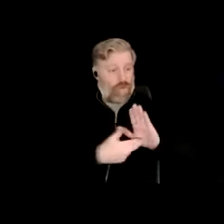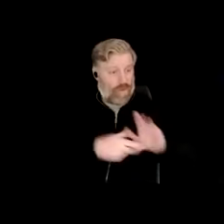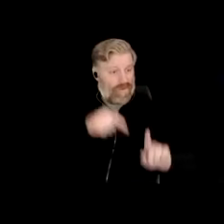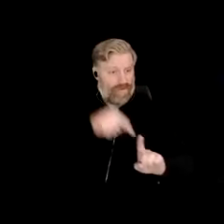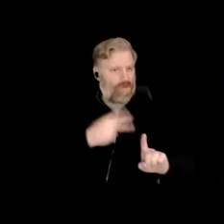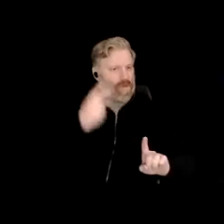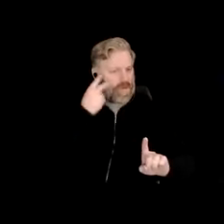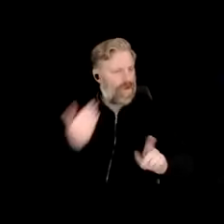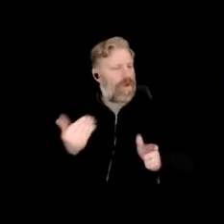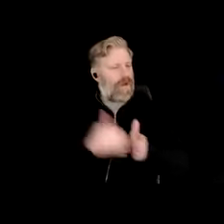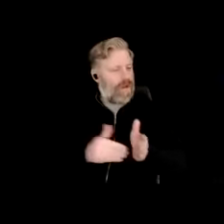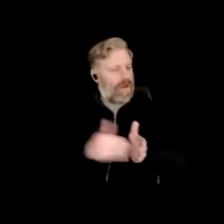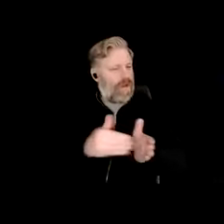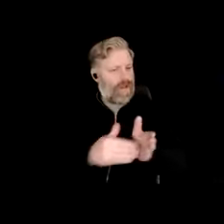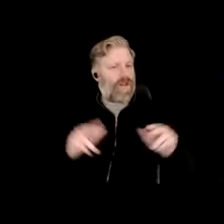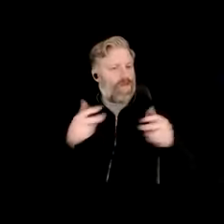So again, please pay close attention.